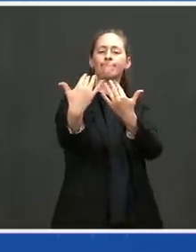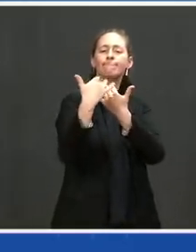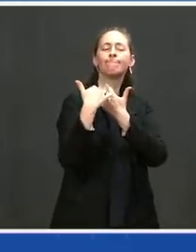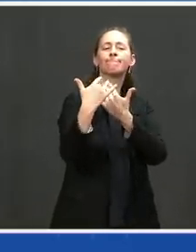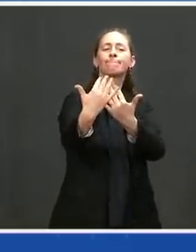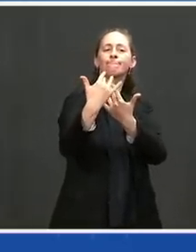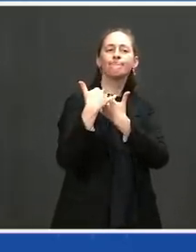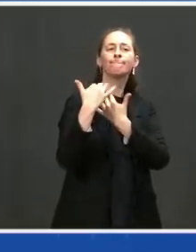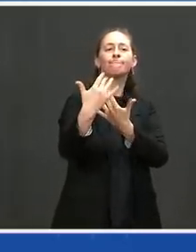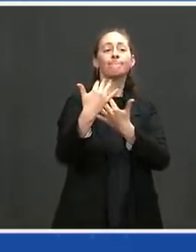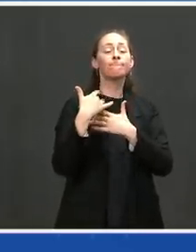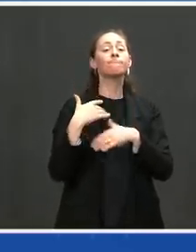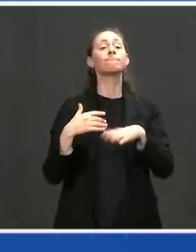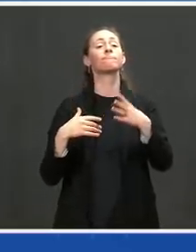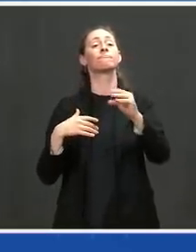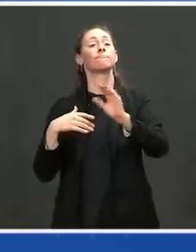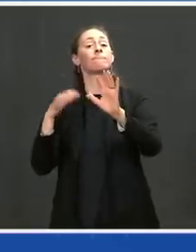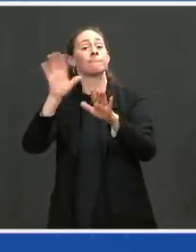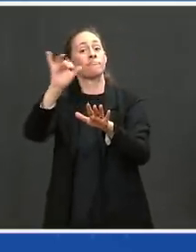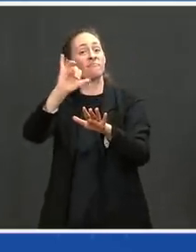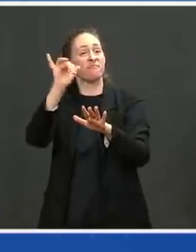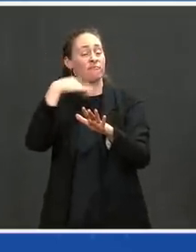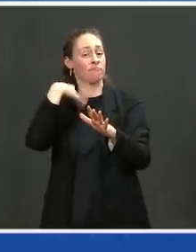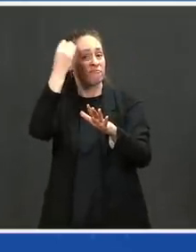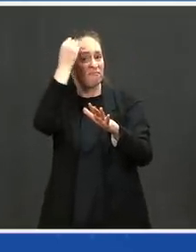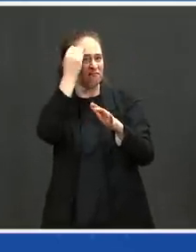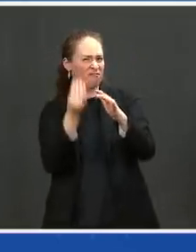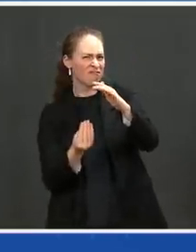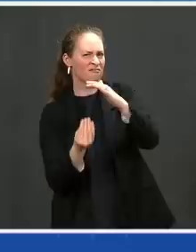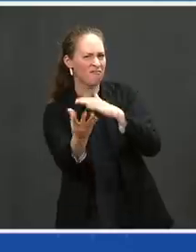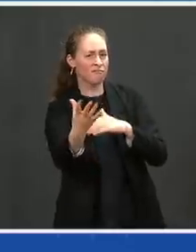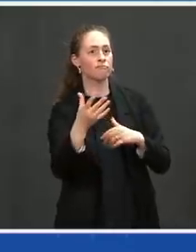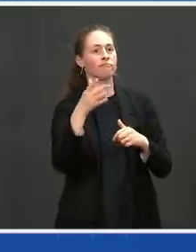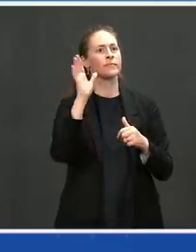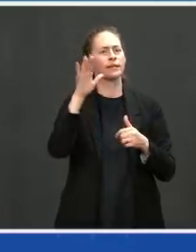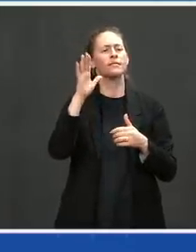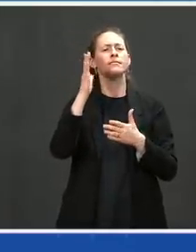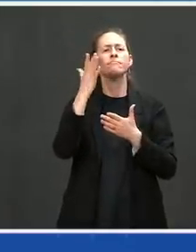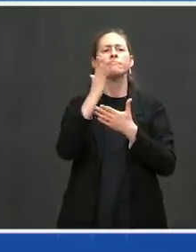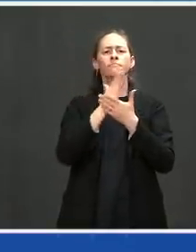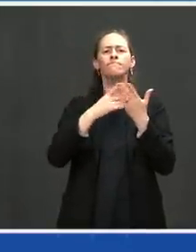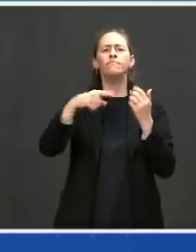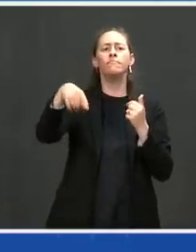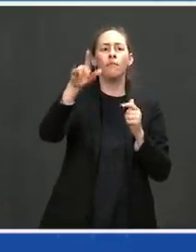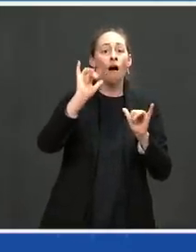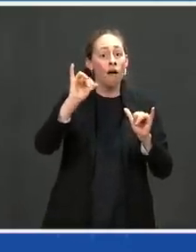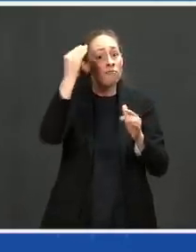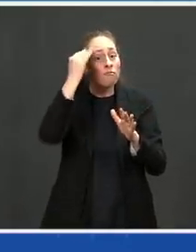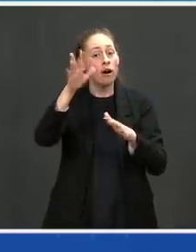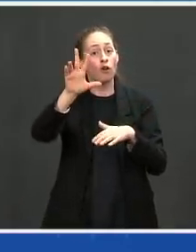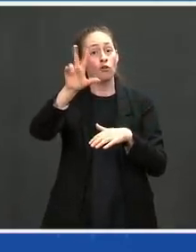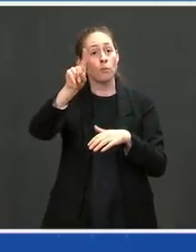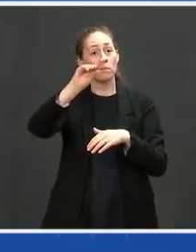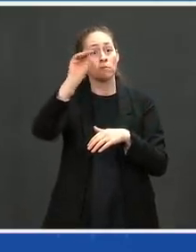and, by the way, does anybody suggest that there was a 31 percent increase under Trump because he was a nice guy